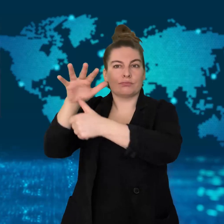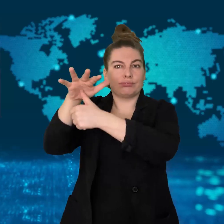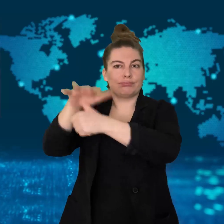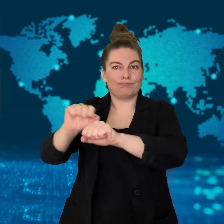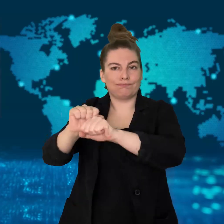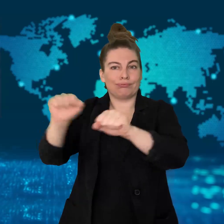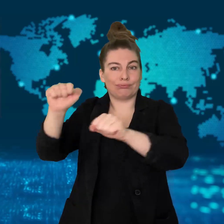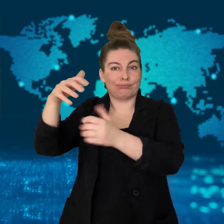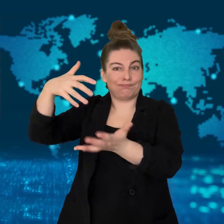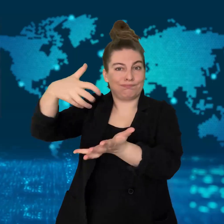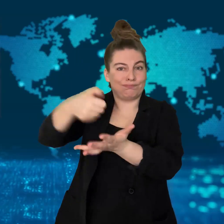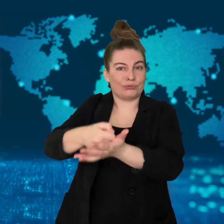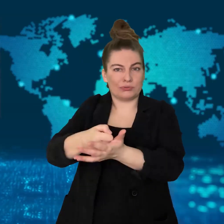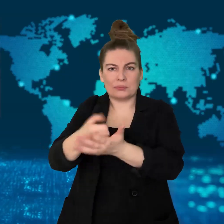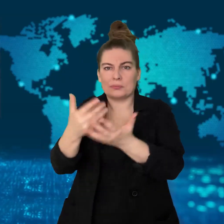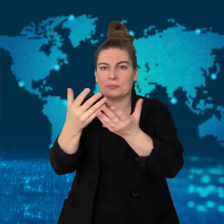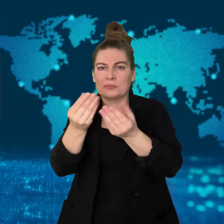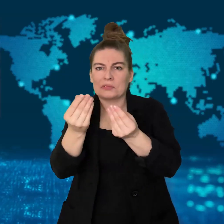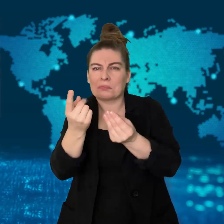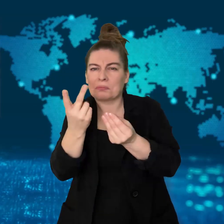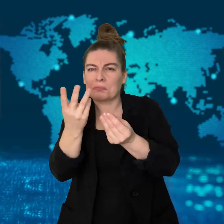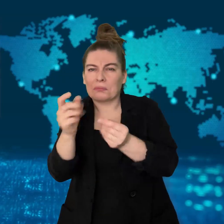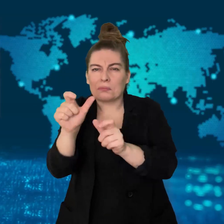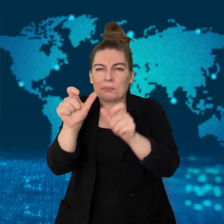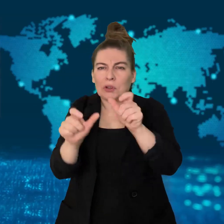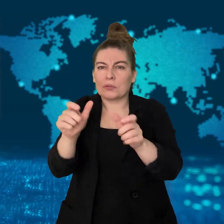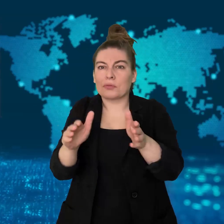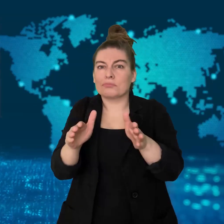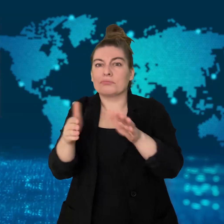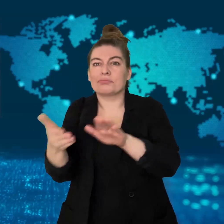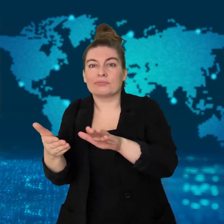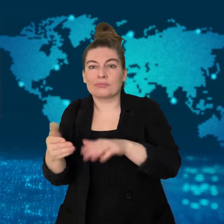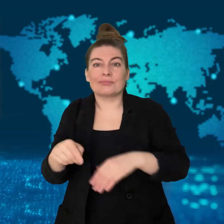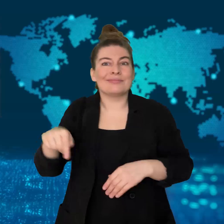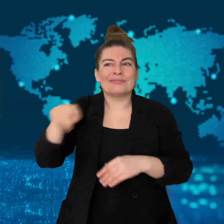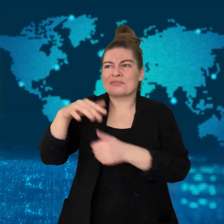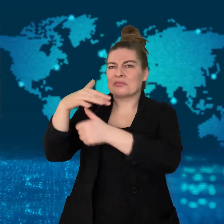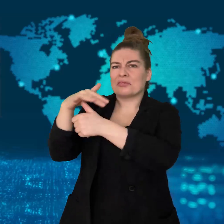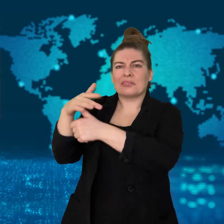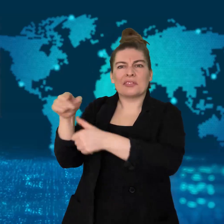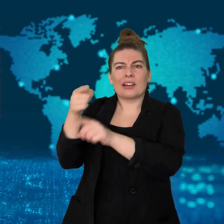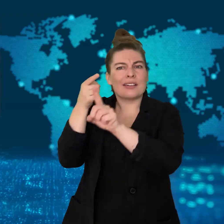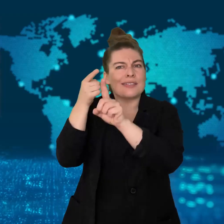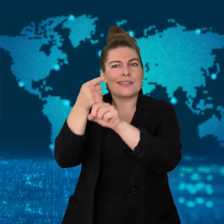but crash landed and killed all who were on board.